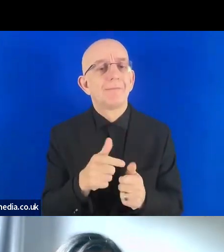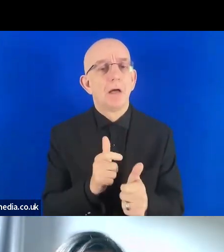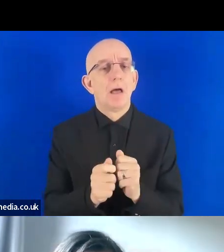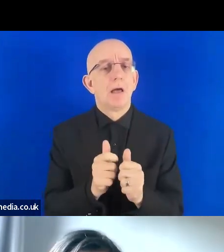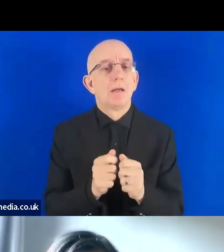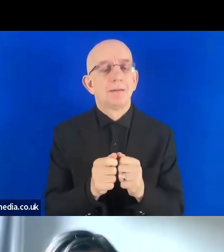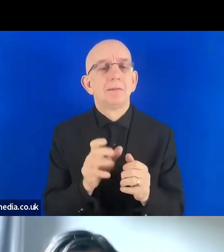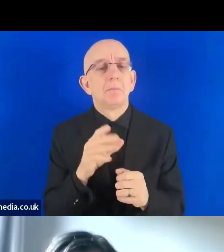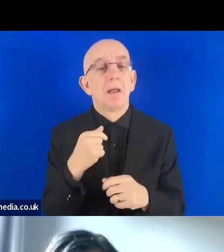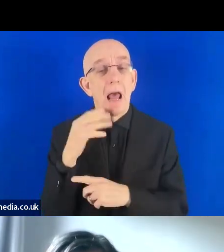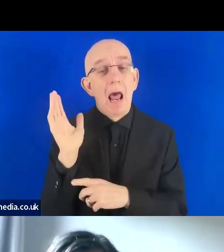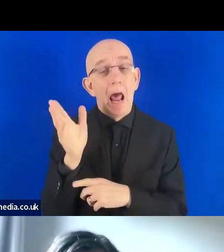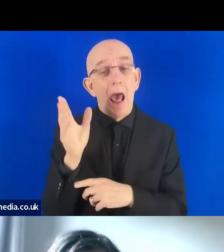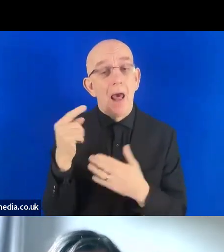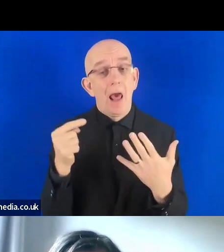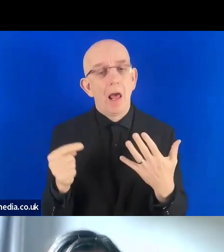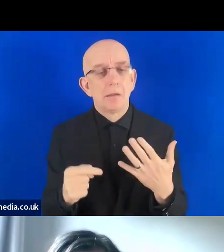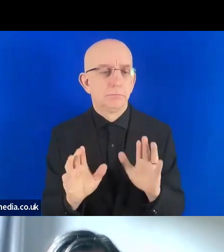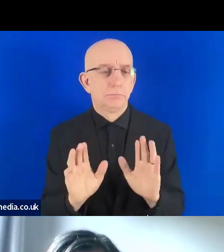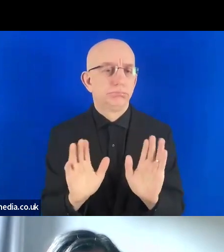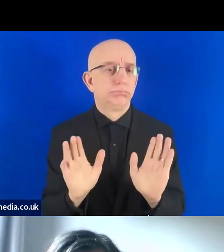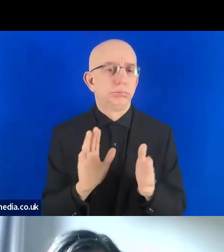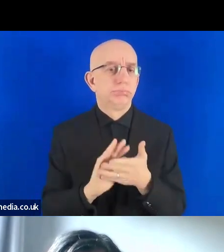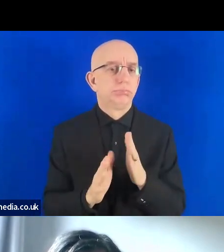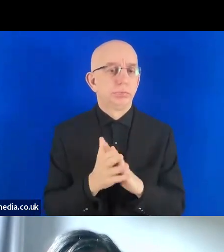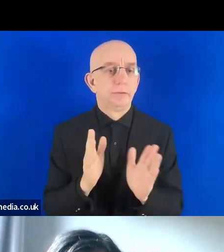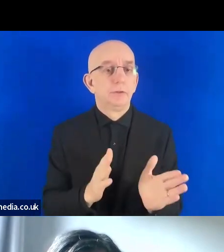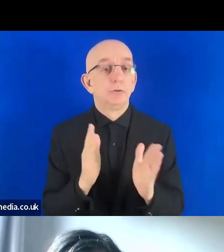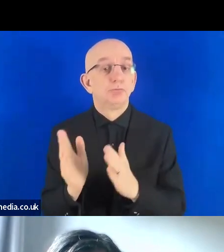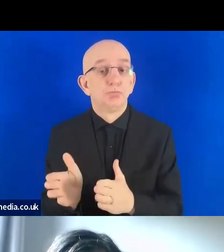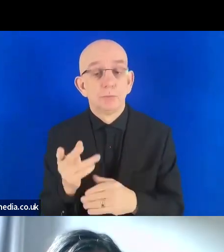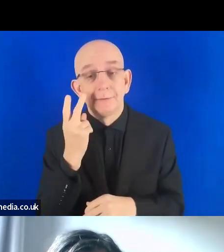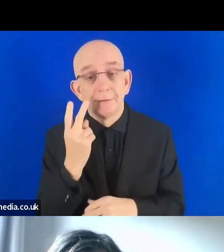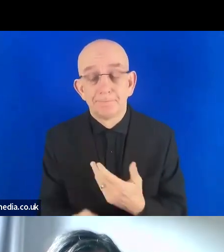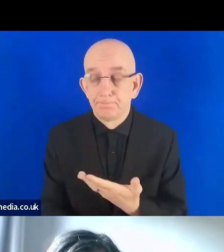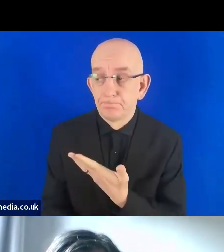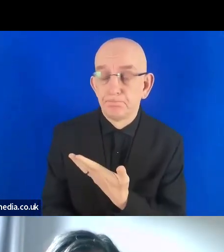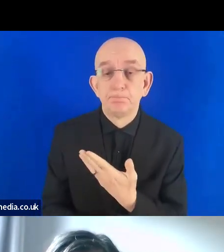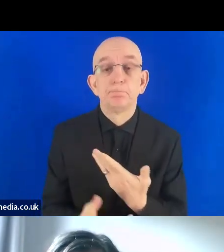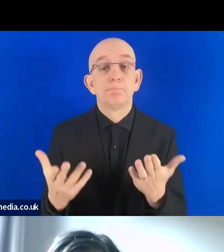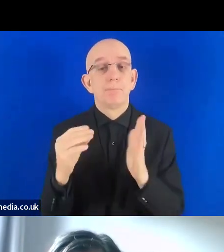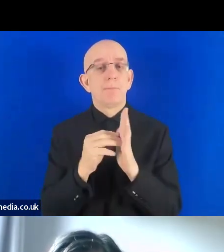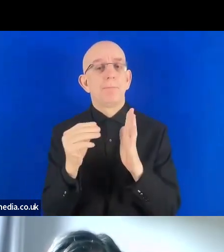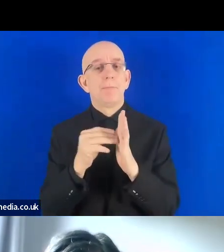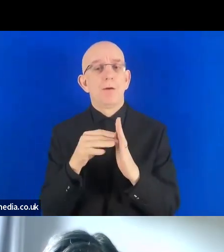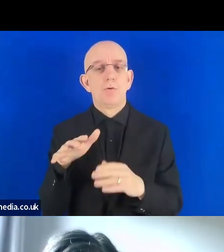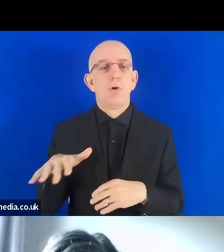Could you please go to the next slide? Once again, if you have any questions, please do drop them in the Q&A,